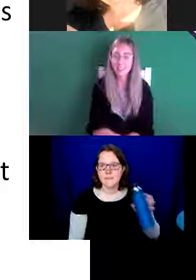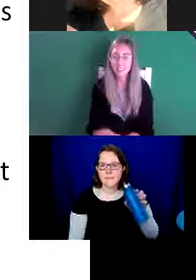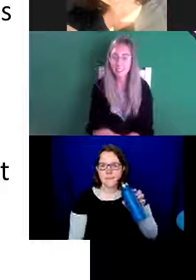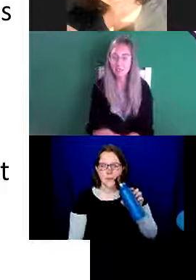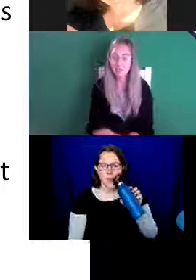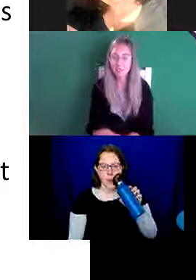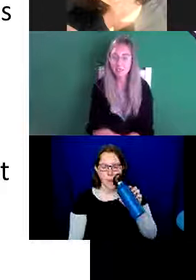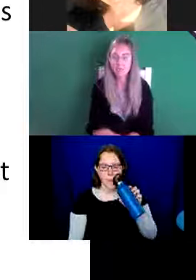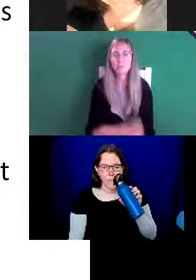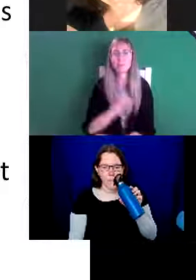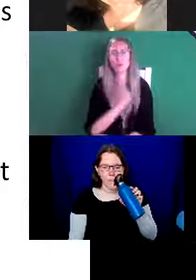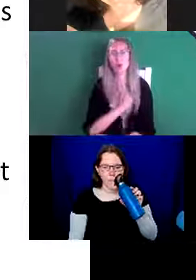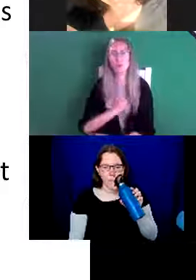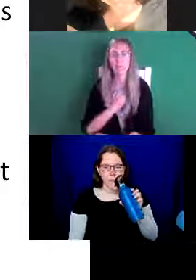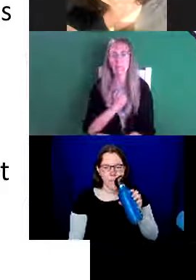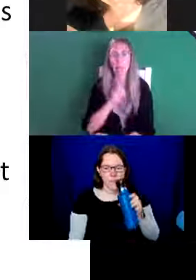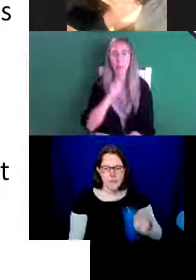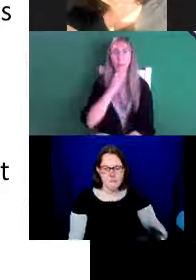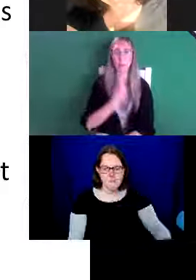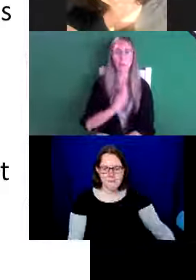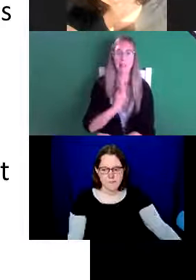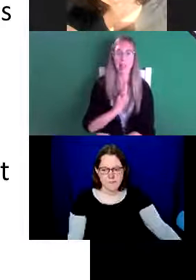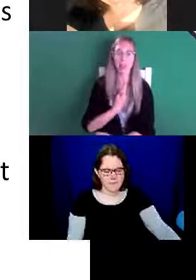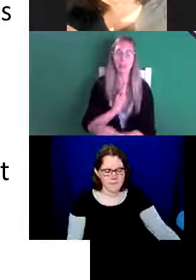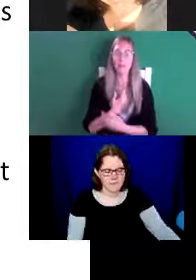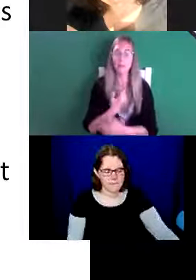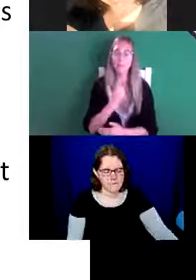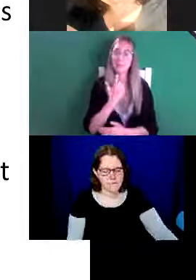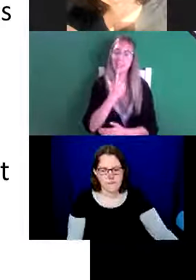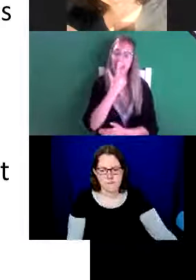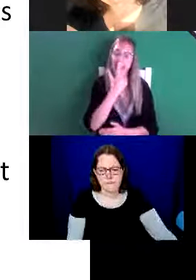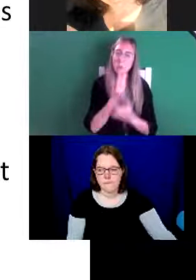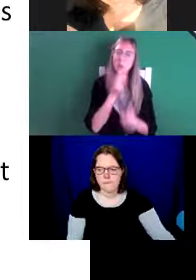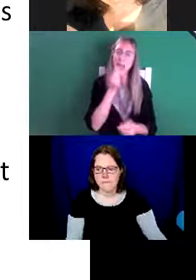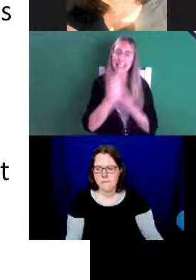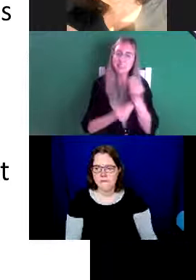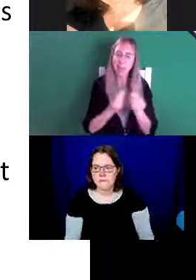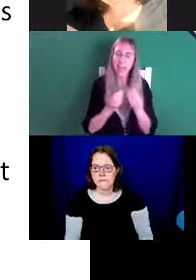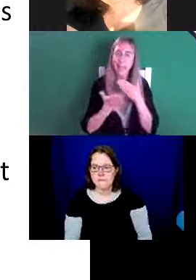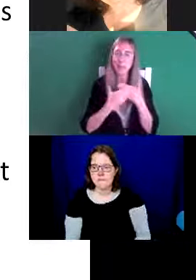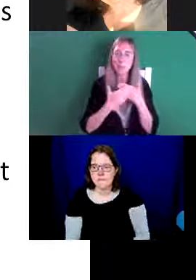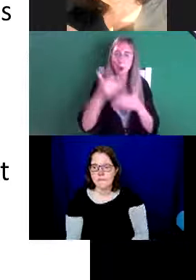sorry mike could you explain a bit more about um public liability